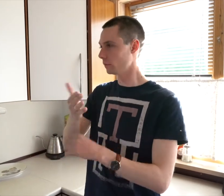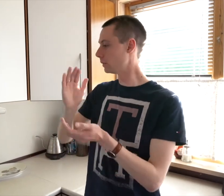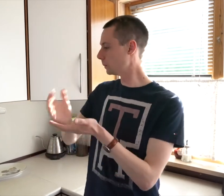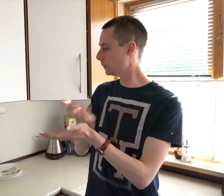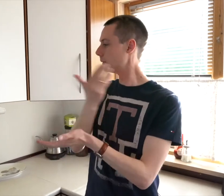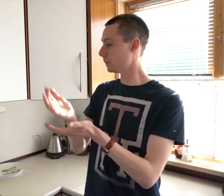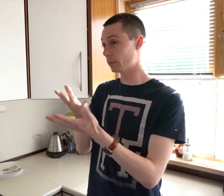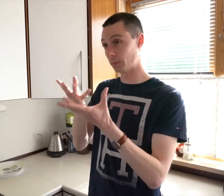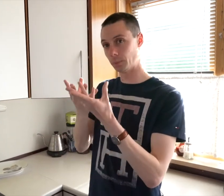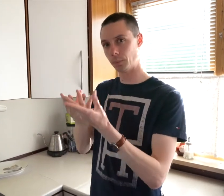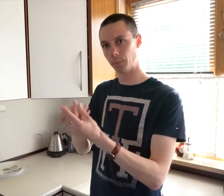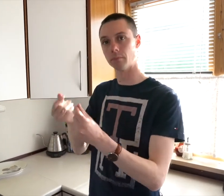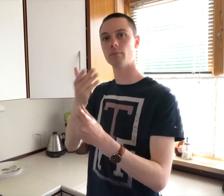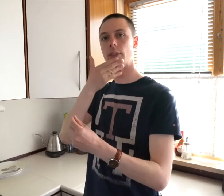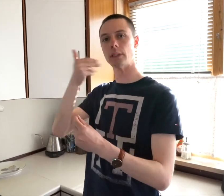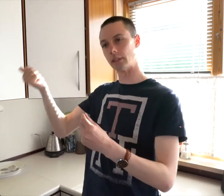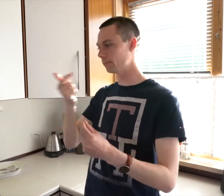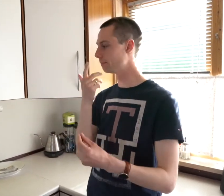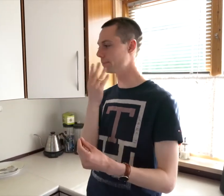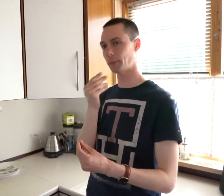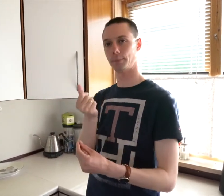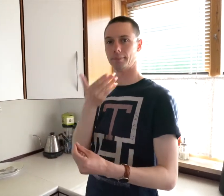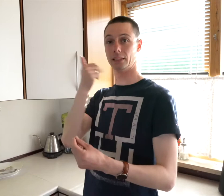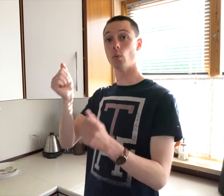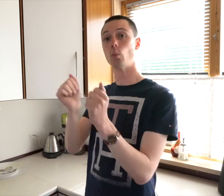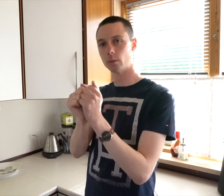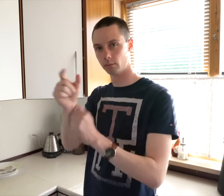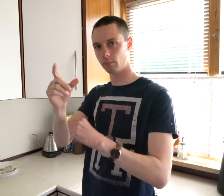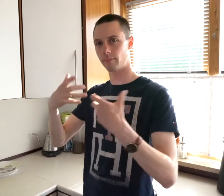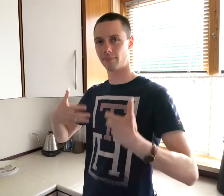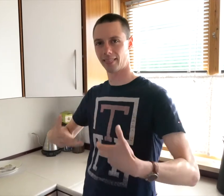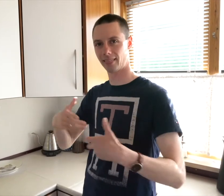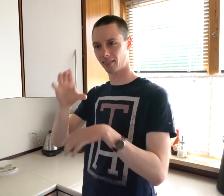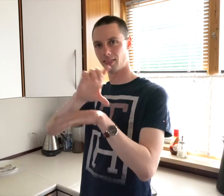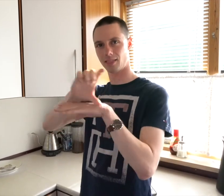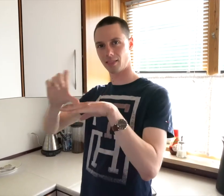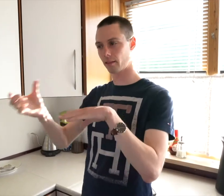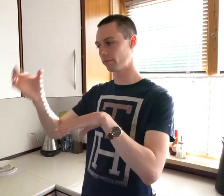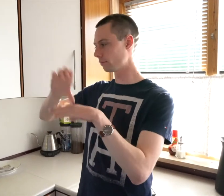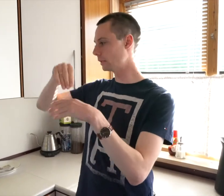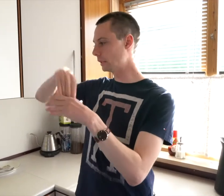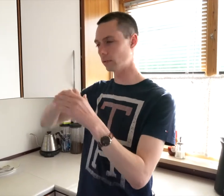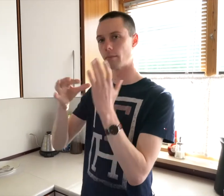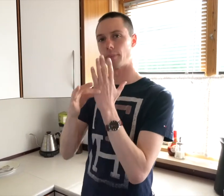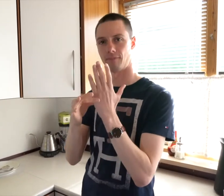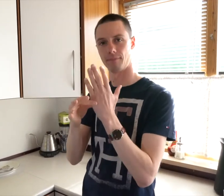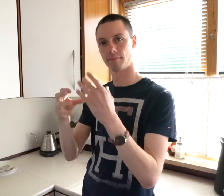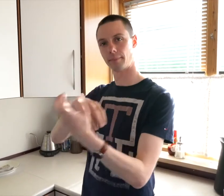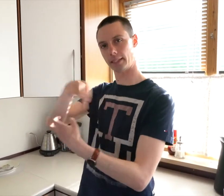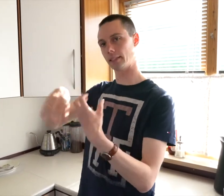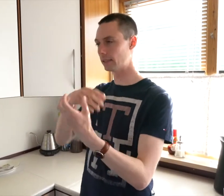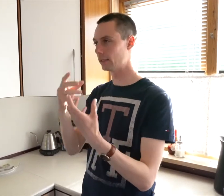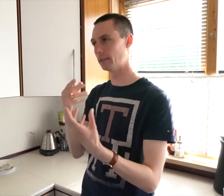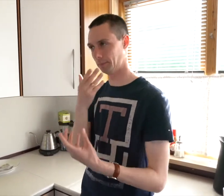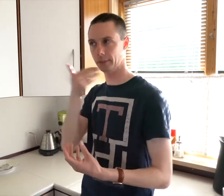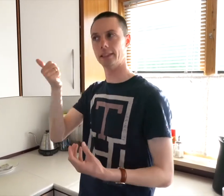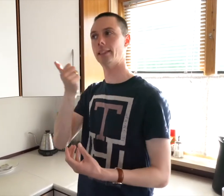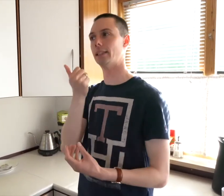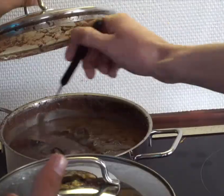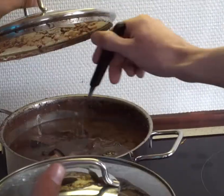It will eventually taste good with the fat from the whale added. When its all mixed, it tastes good!